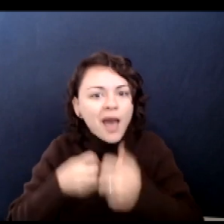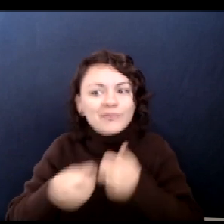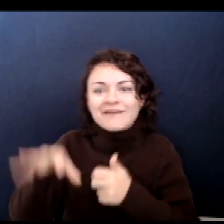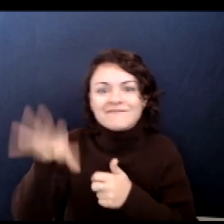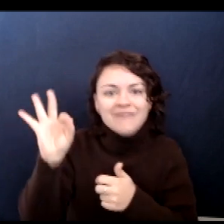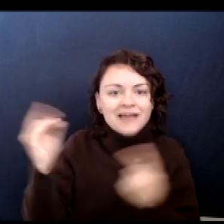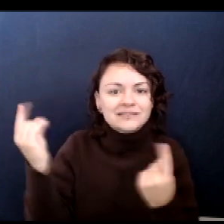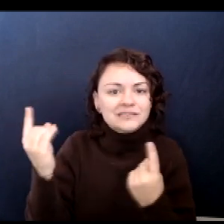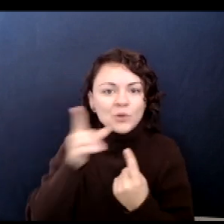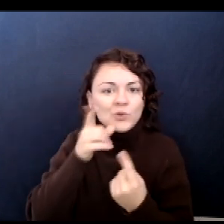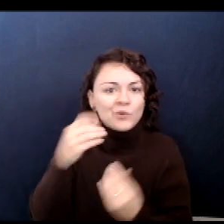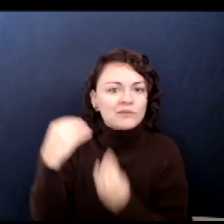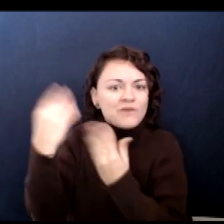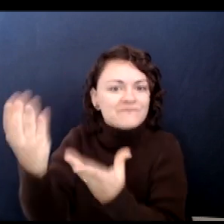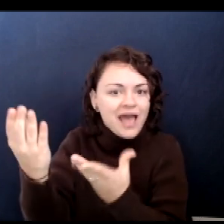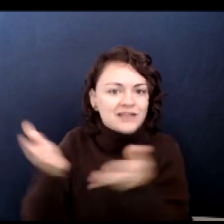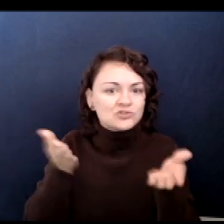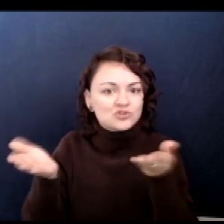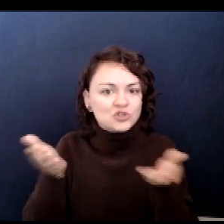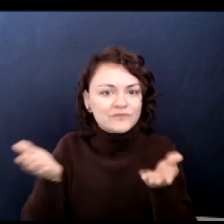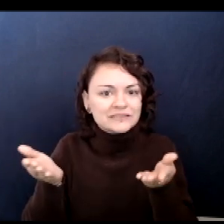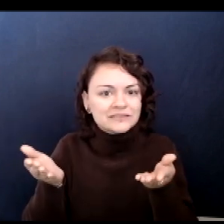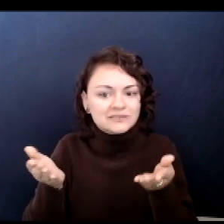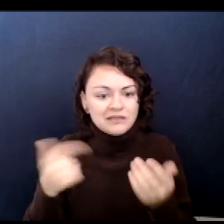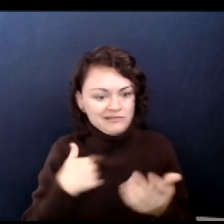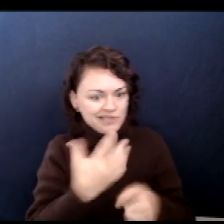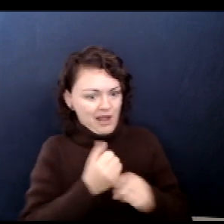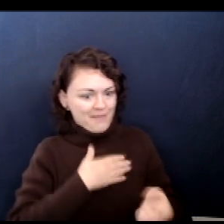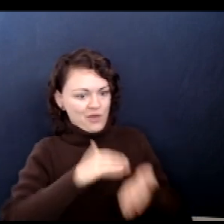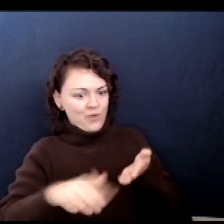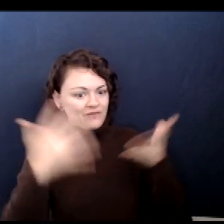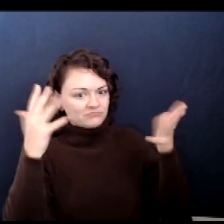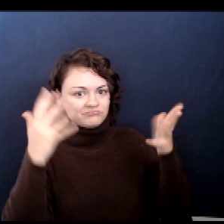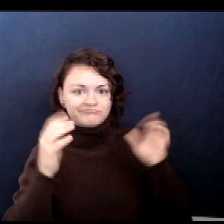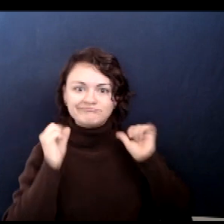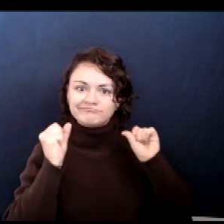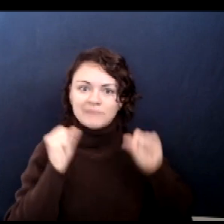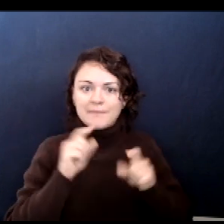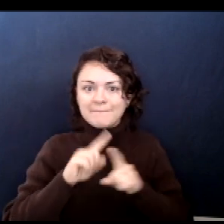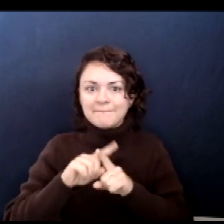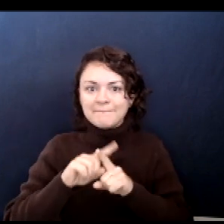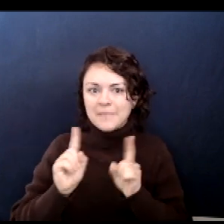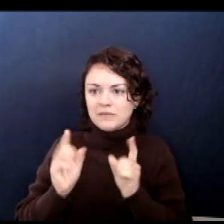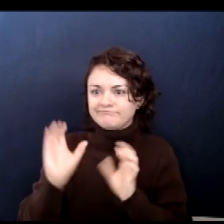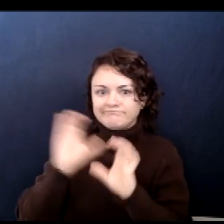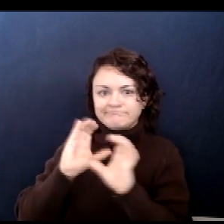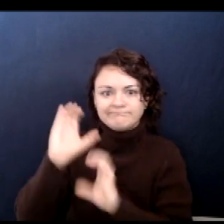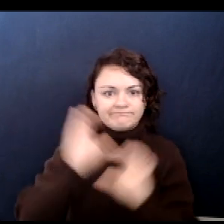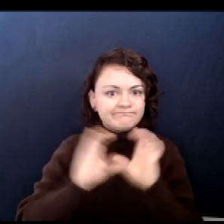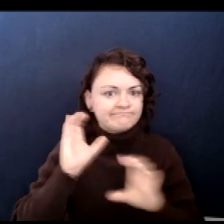the services that the waiver gives them funds to receive.